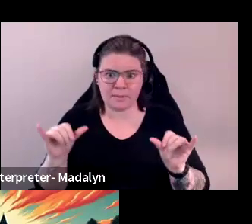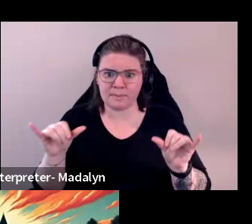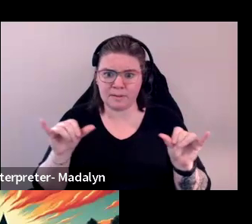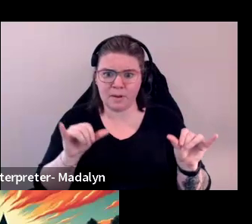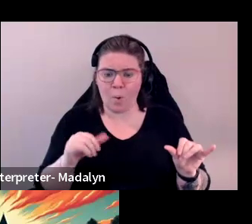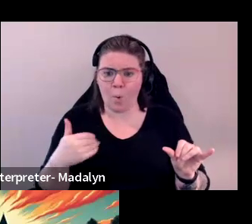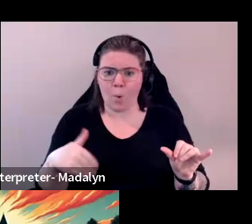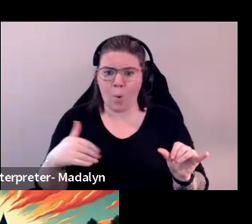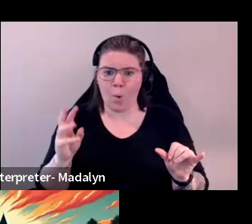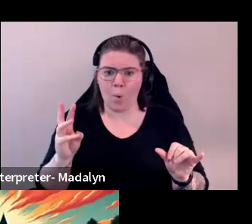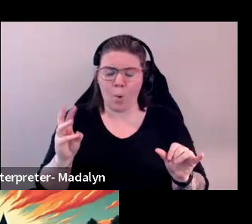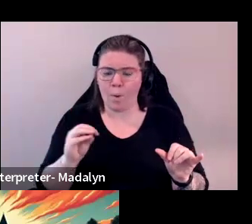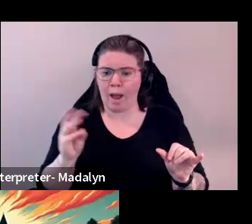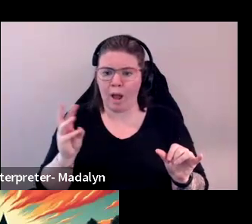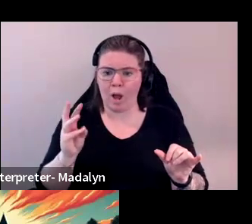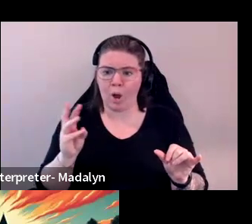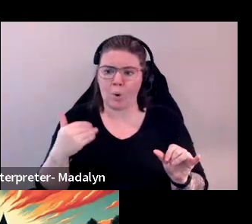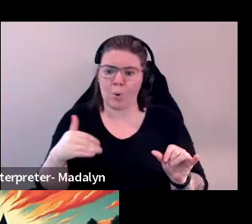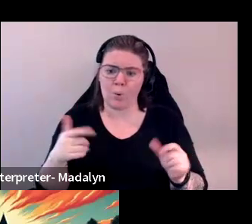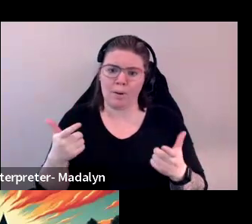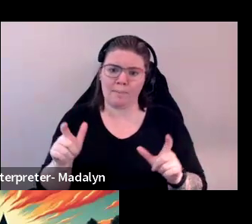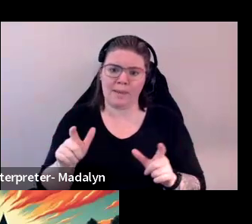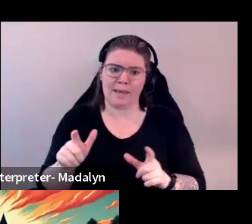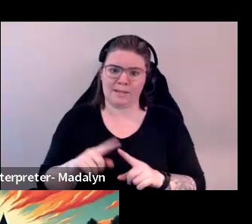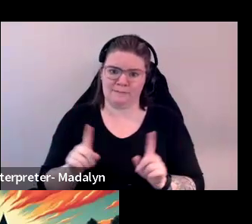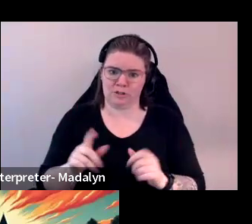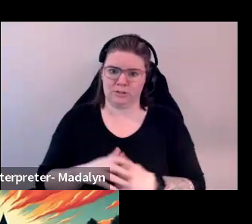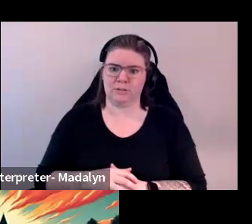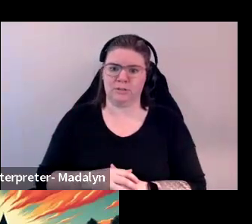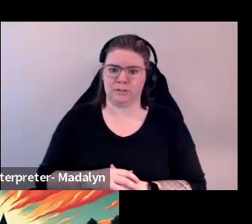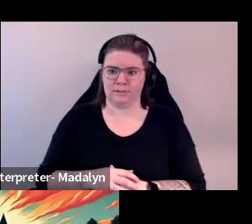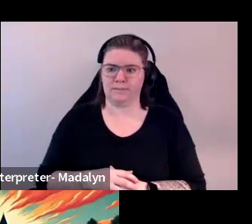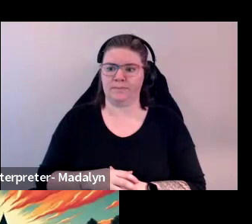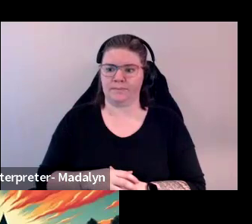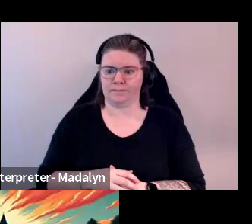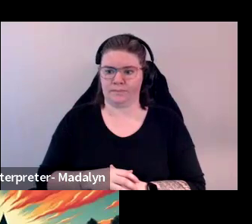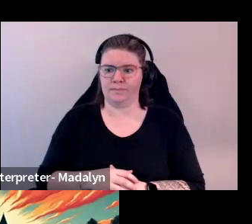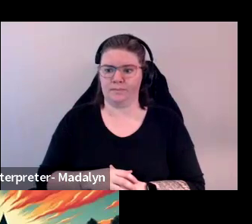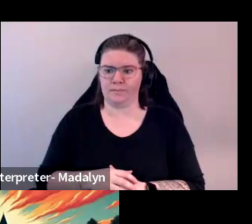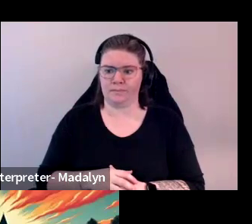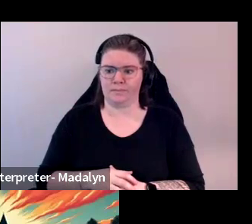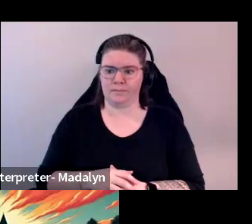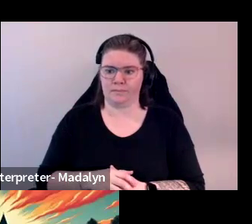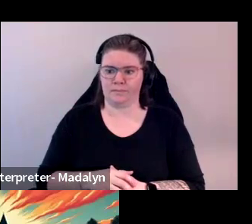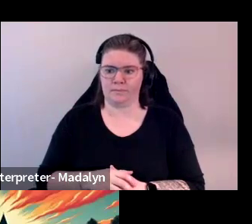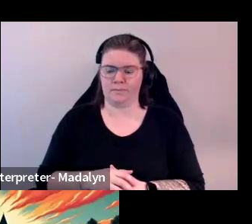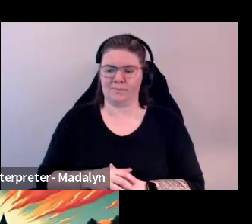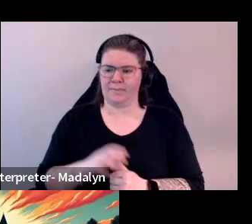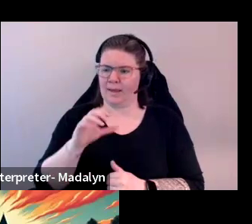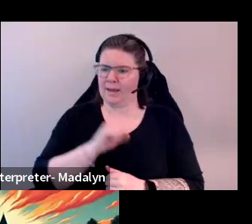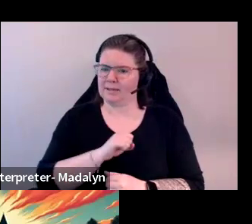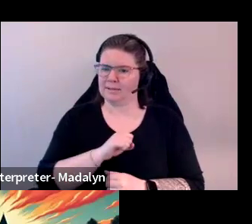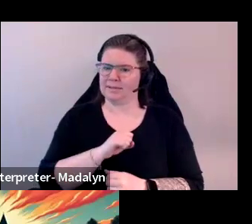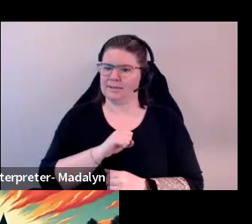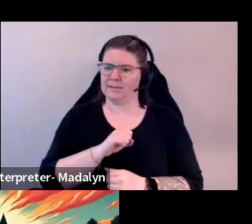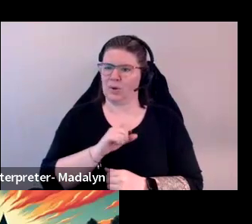Don Posh: You know, that makes a big difference, a a. And you get I I I apparently there's nearly a million